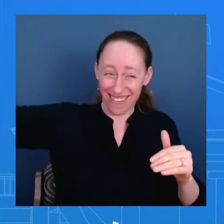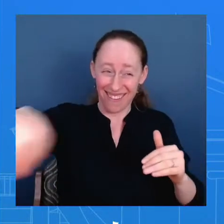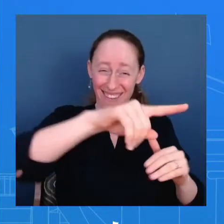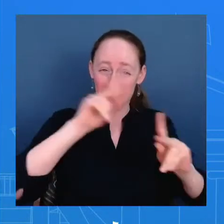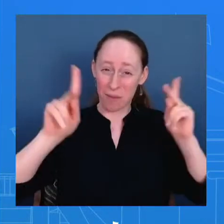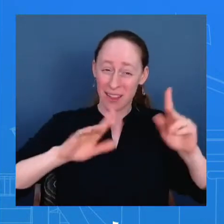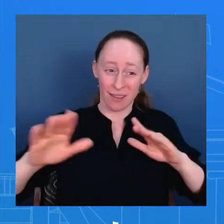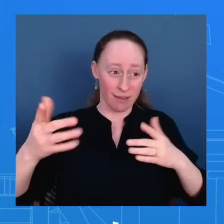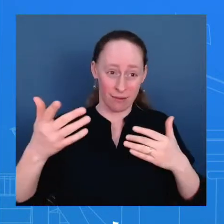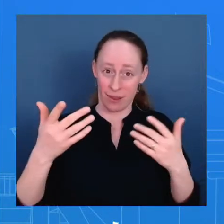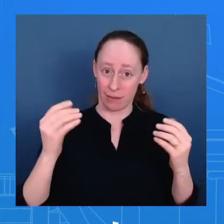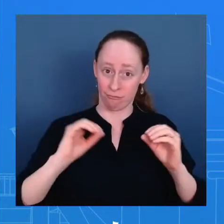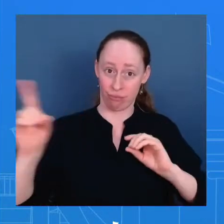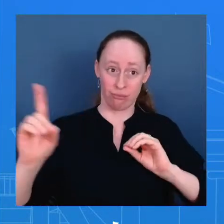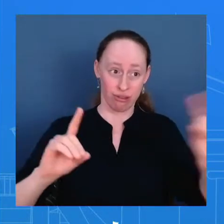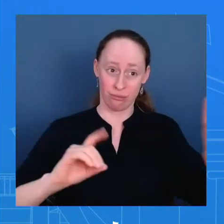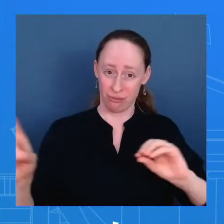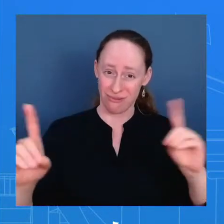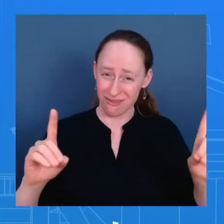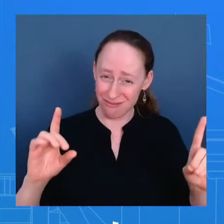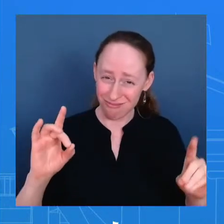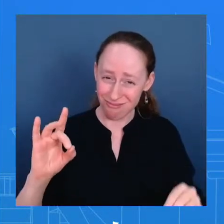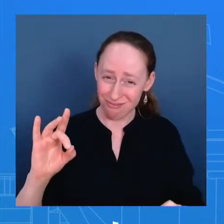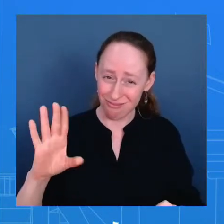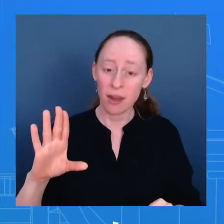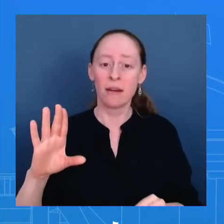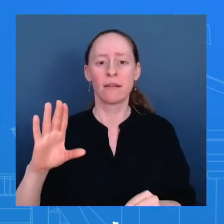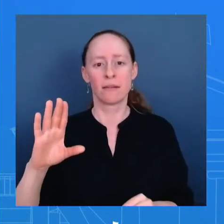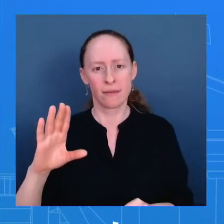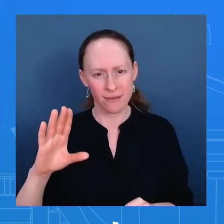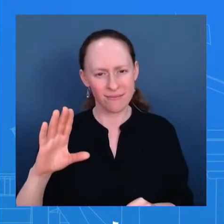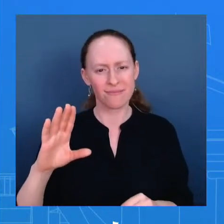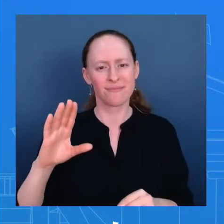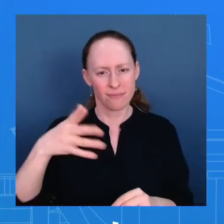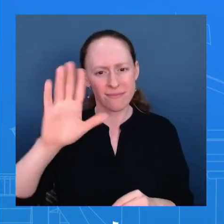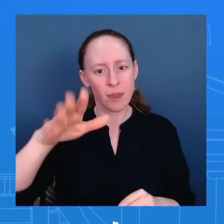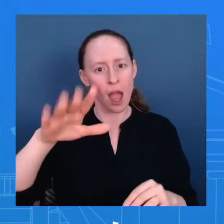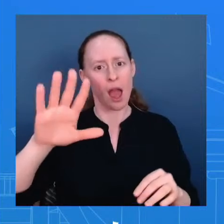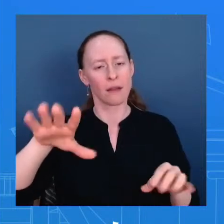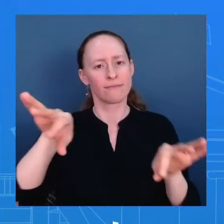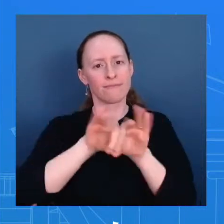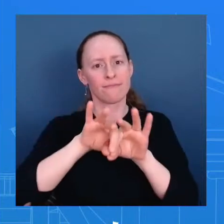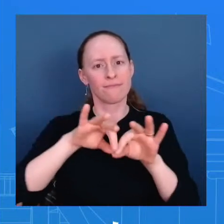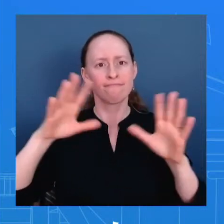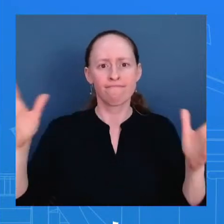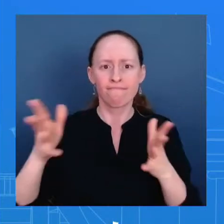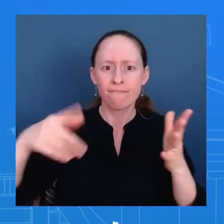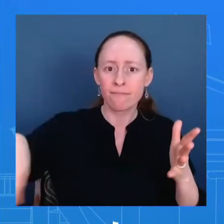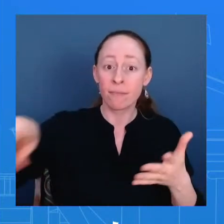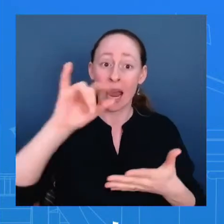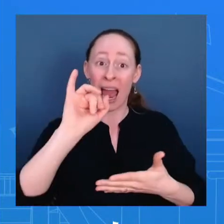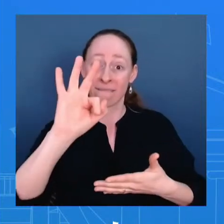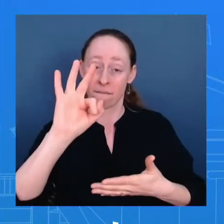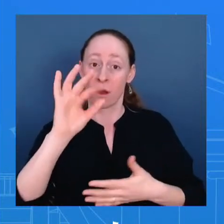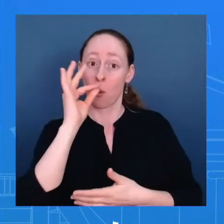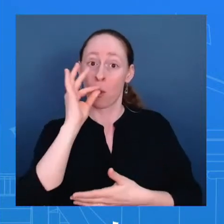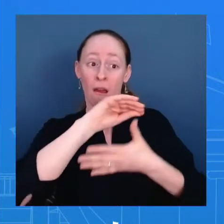longstanding barriers to critical research. This announcement builds on the work President Biden has already done to pardon